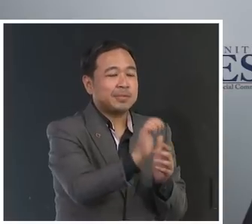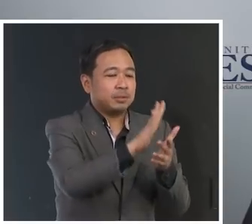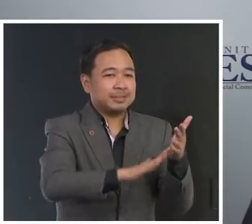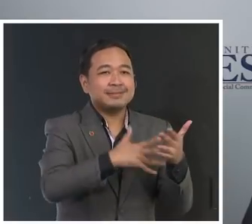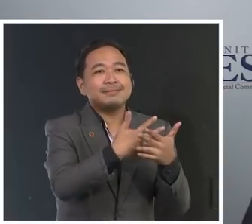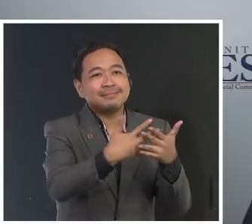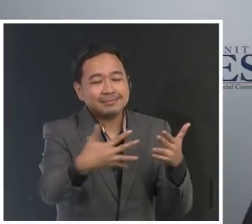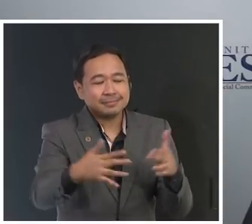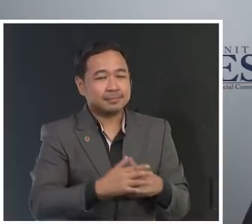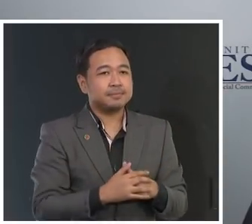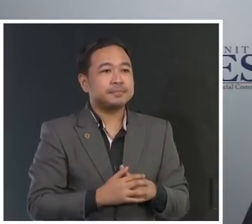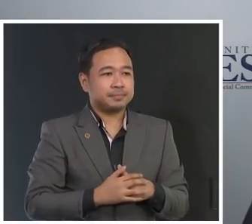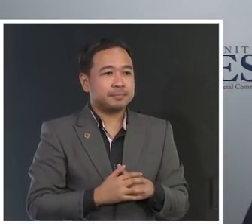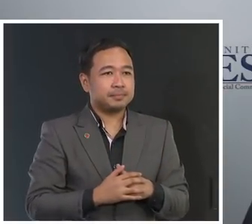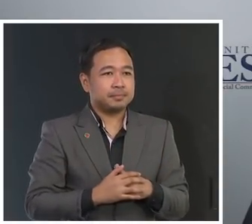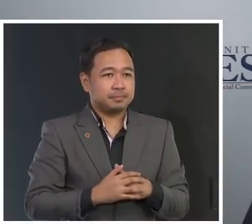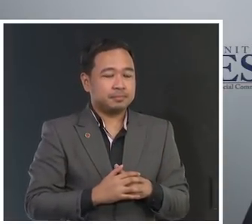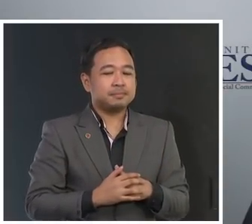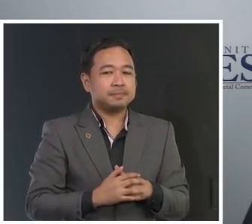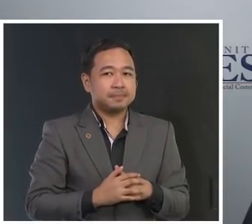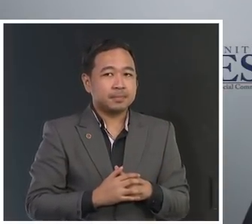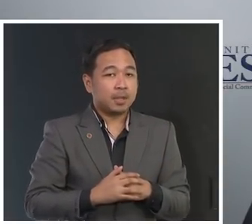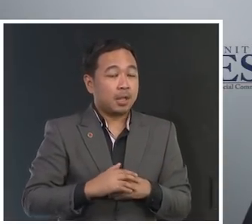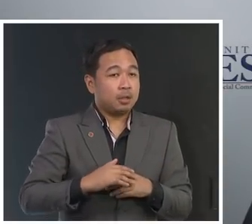As you know, the rights of Deaf communities have been ignored and even denied for many years, including their